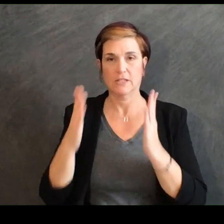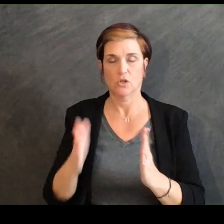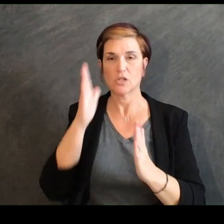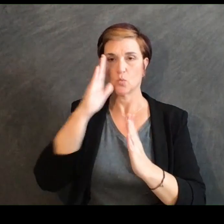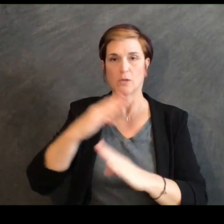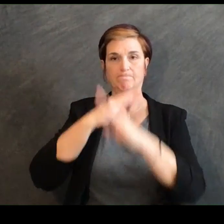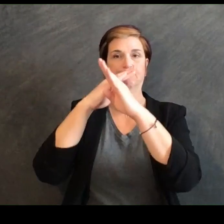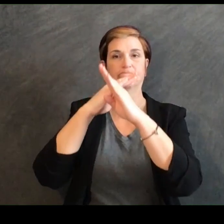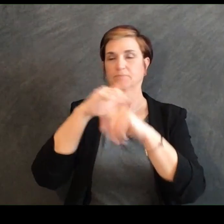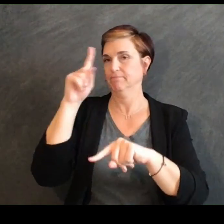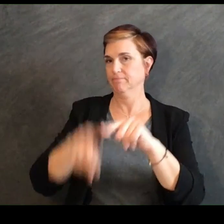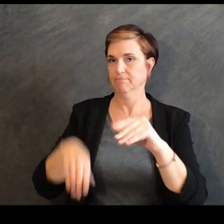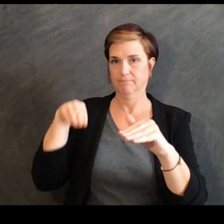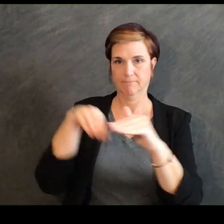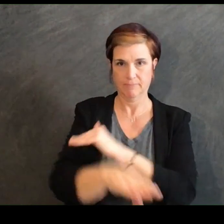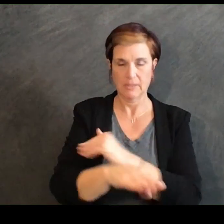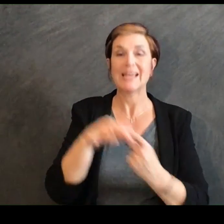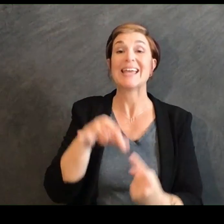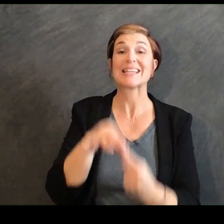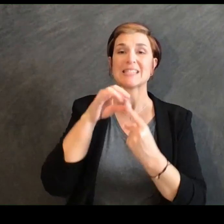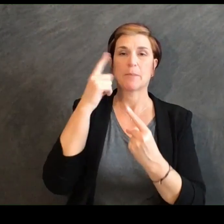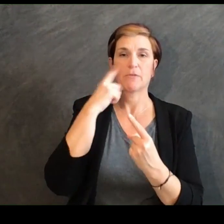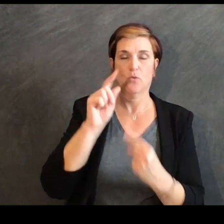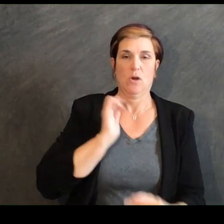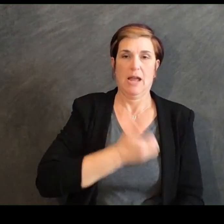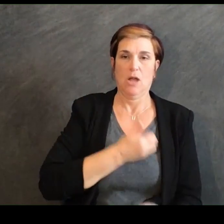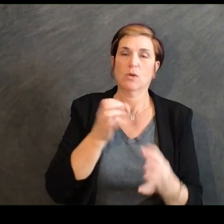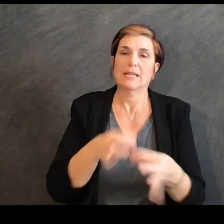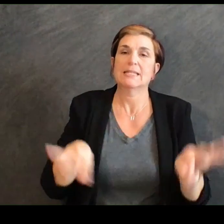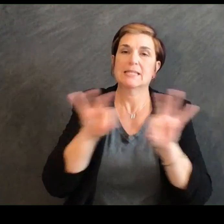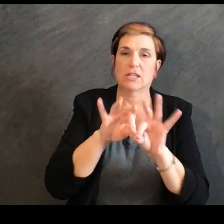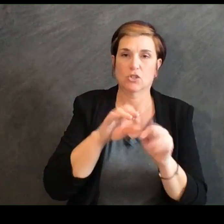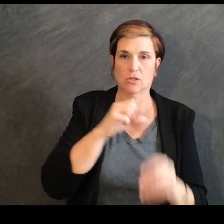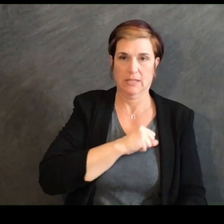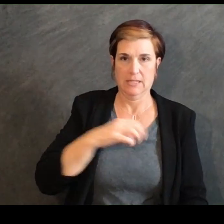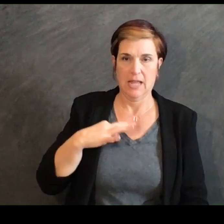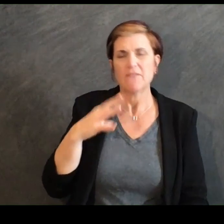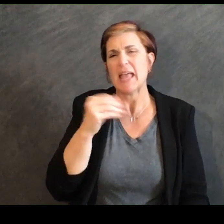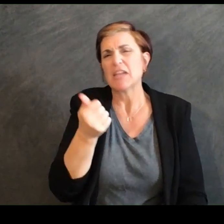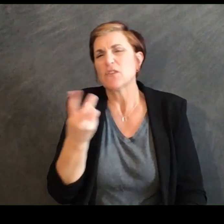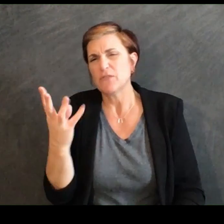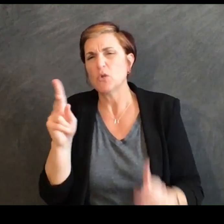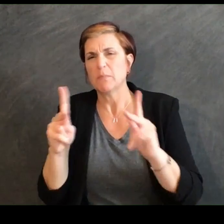exceptions such as end of life situations we fully appreciate that this